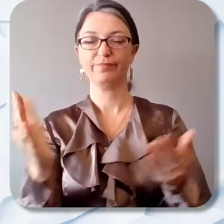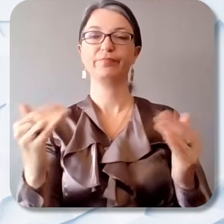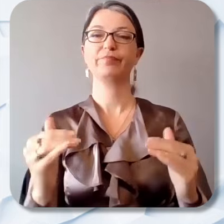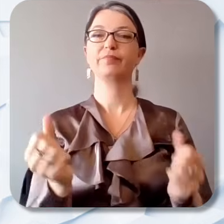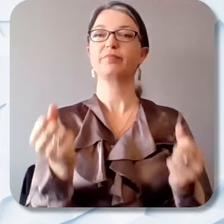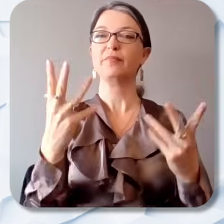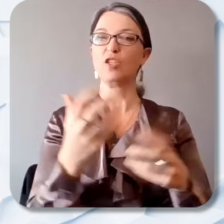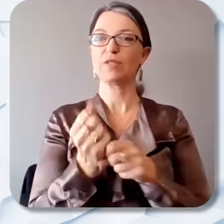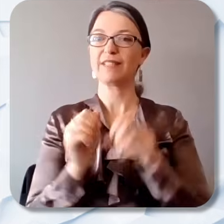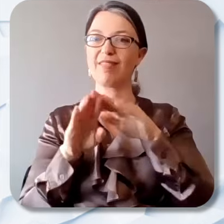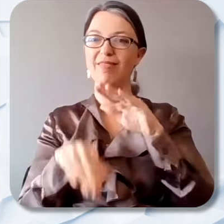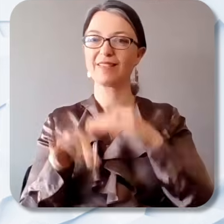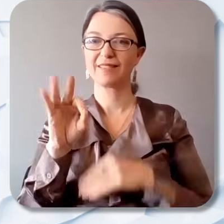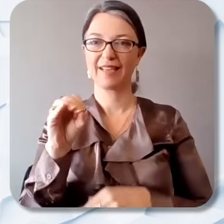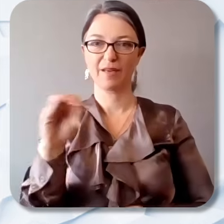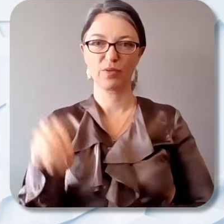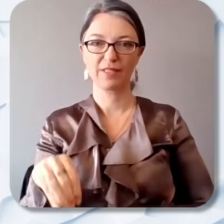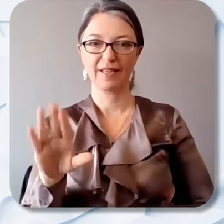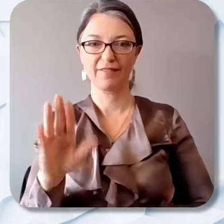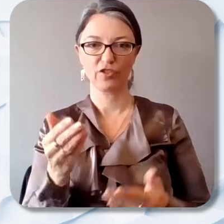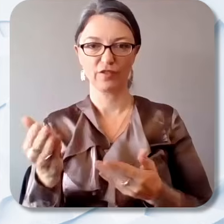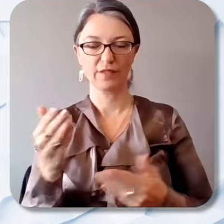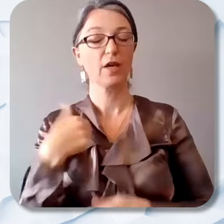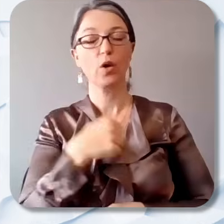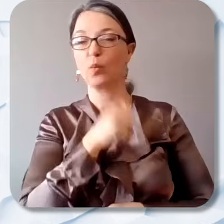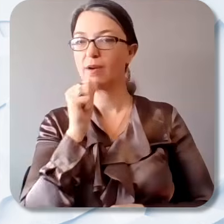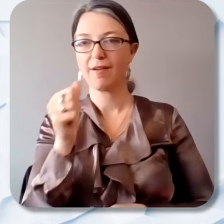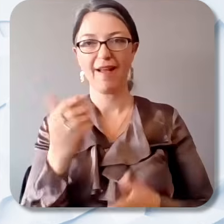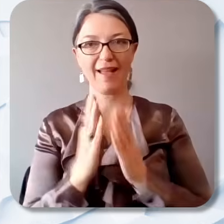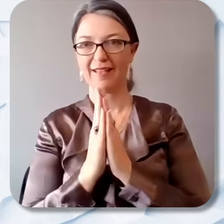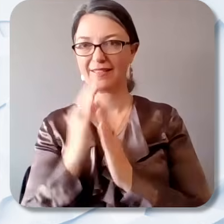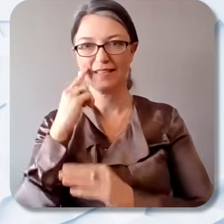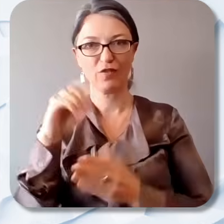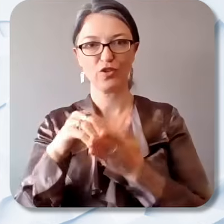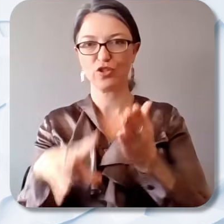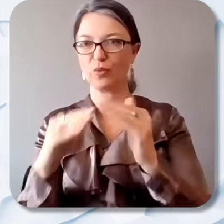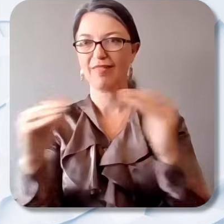than 90. So what we're not asking for is student level data back.